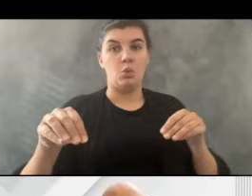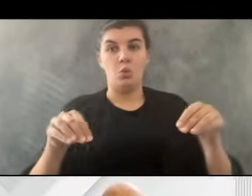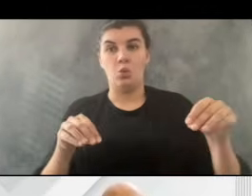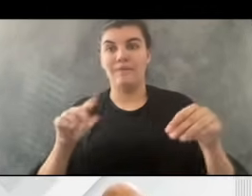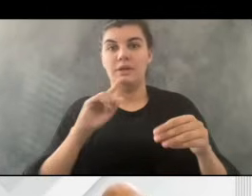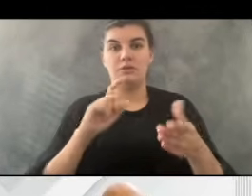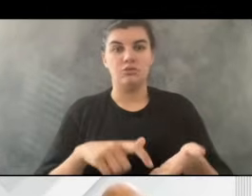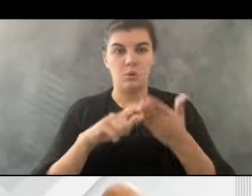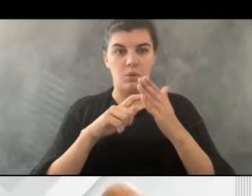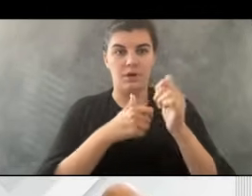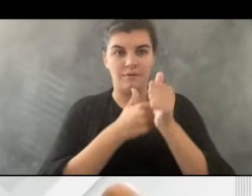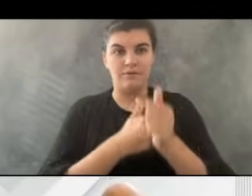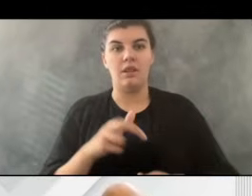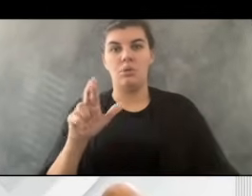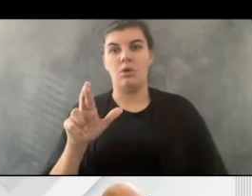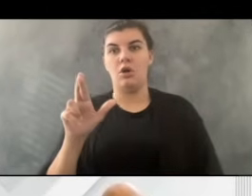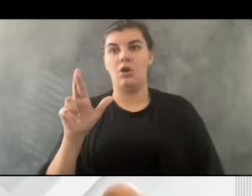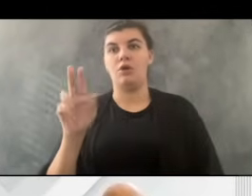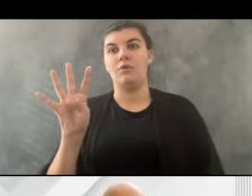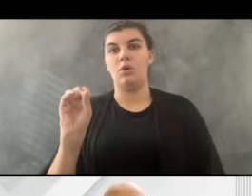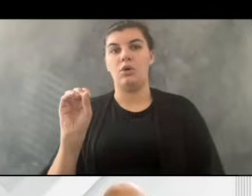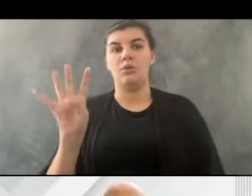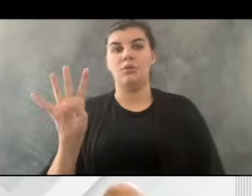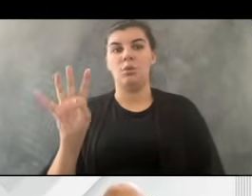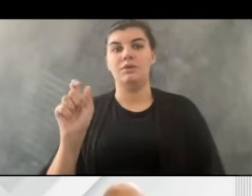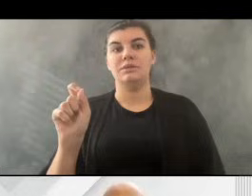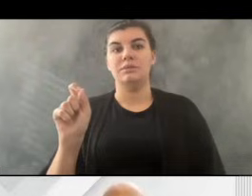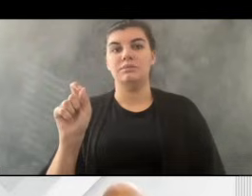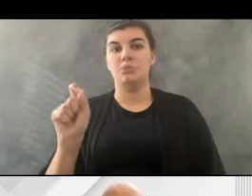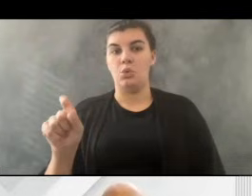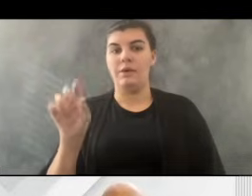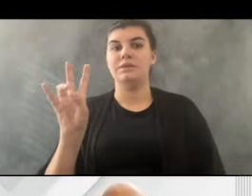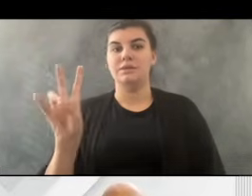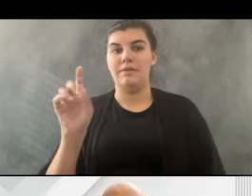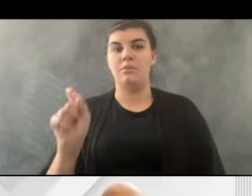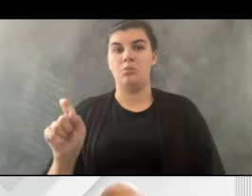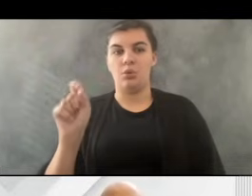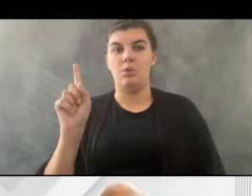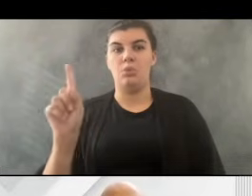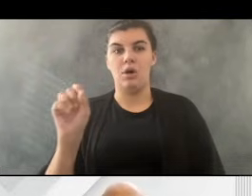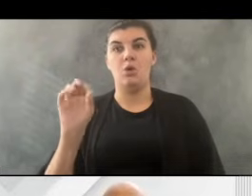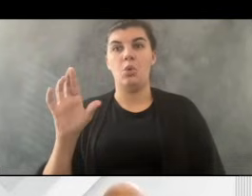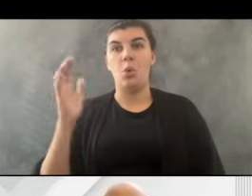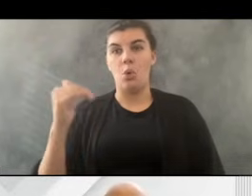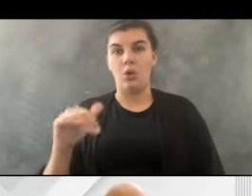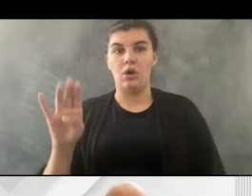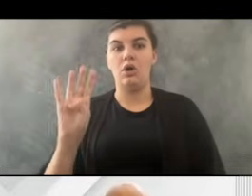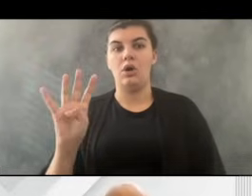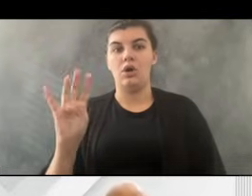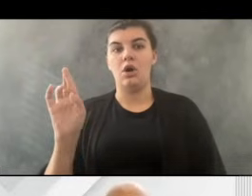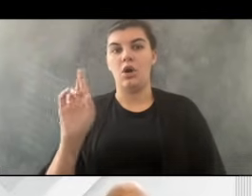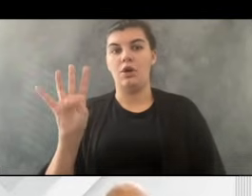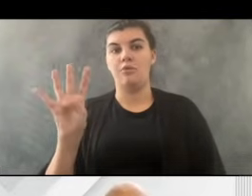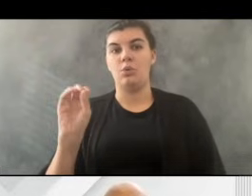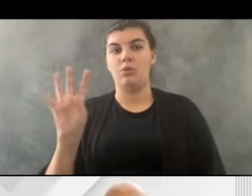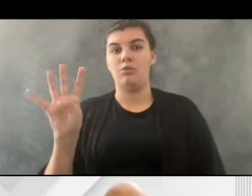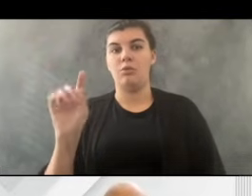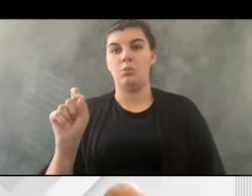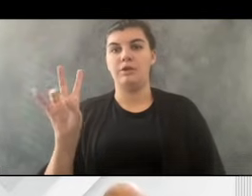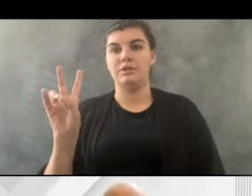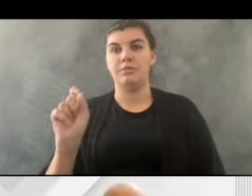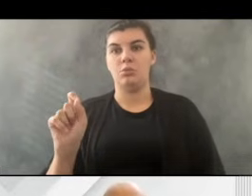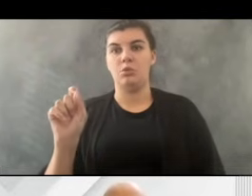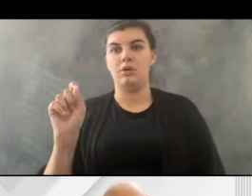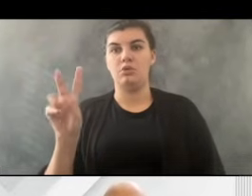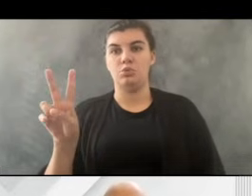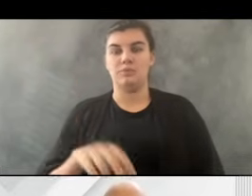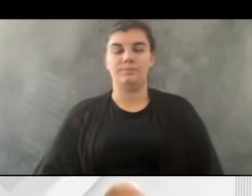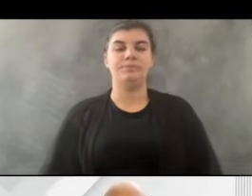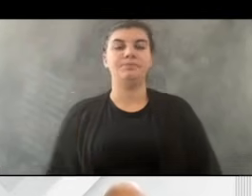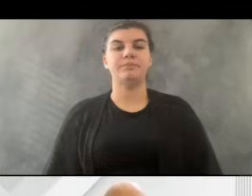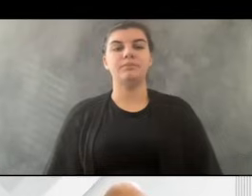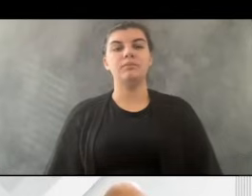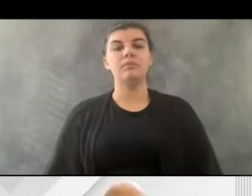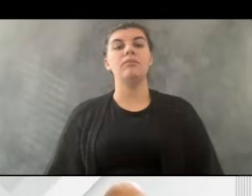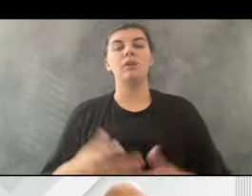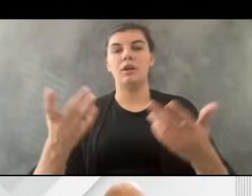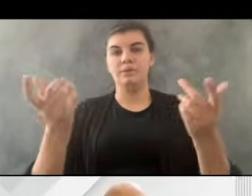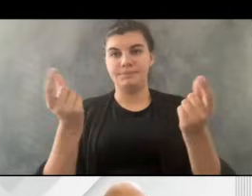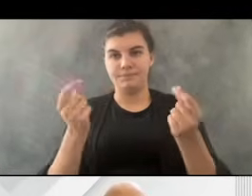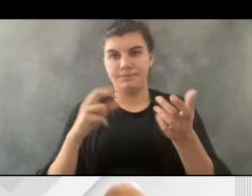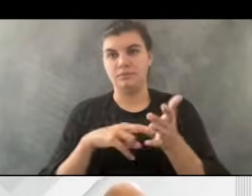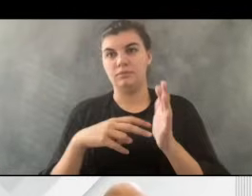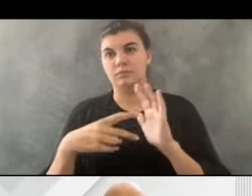R404.7.1 forward approach or R404.7.2 parallel approach. And basically, it's based on a forward